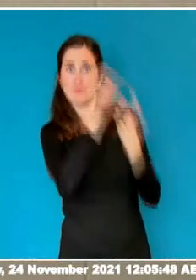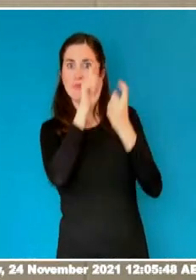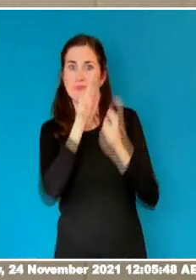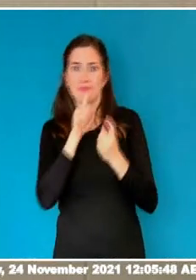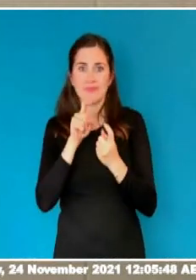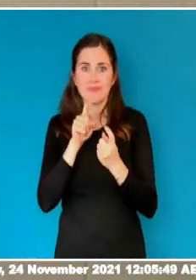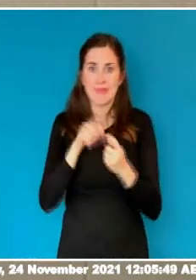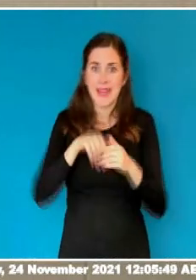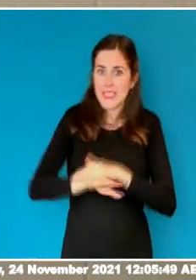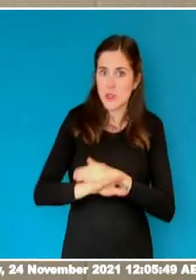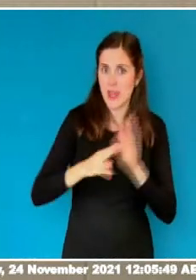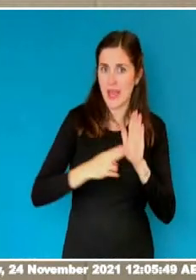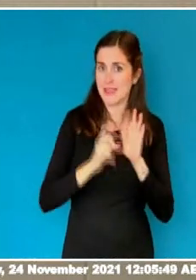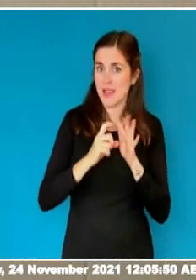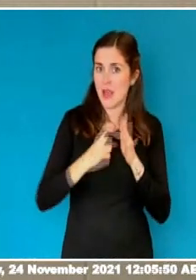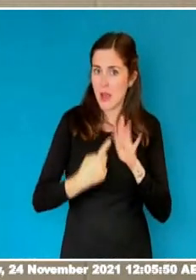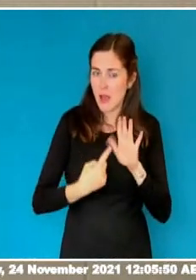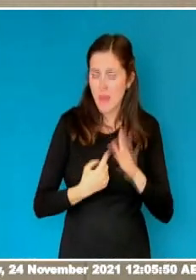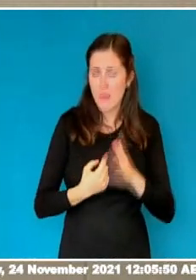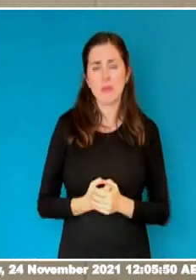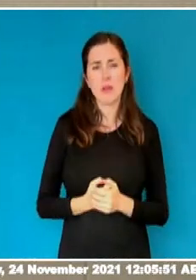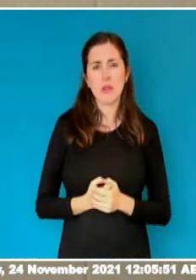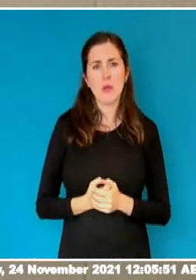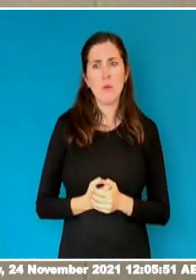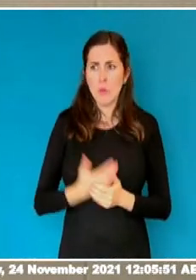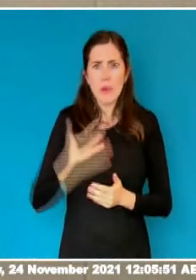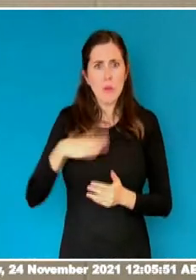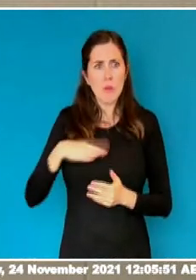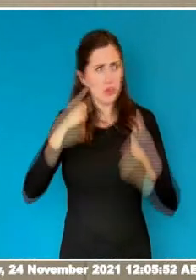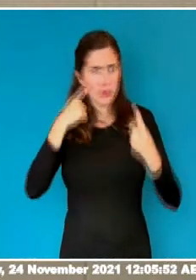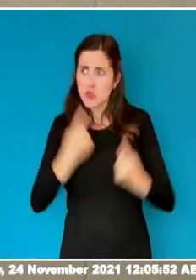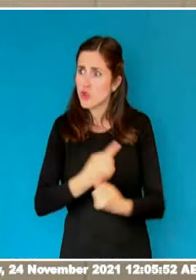again I think for us we want to make sure that we can cast the net as wide as possible